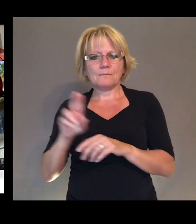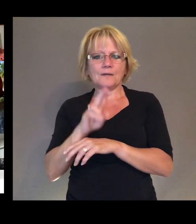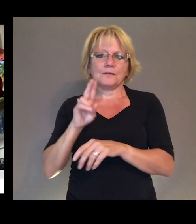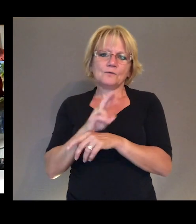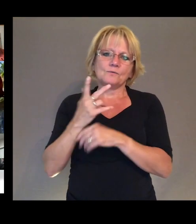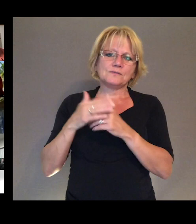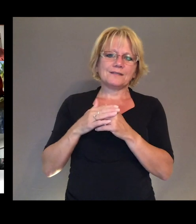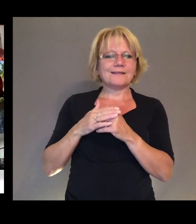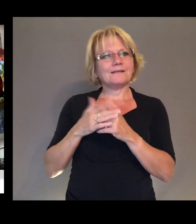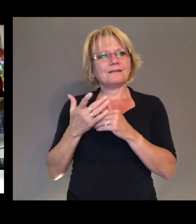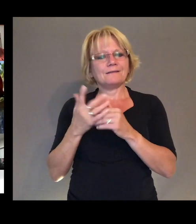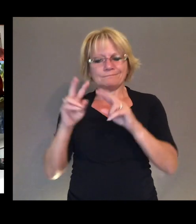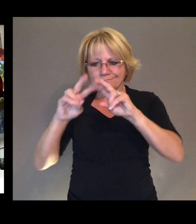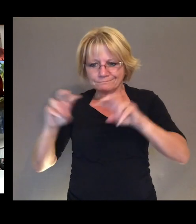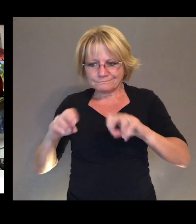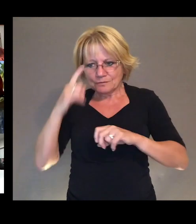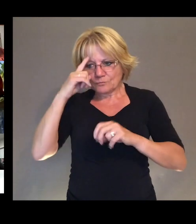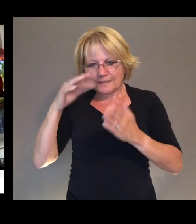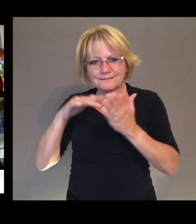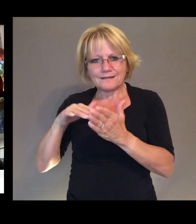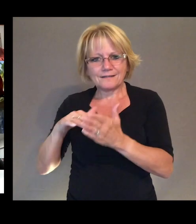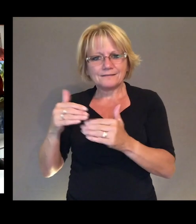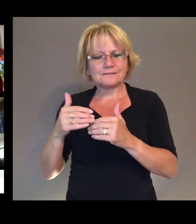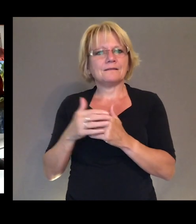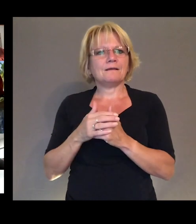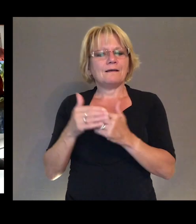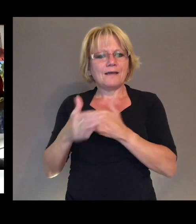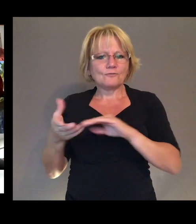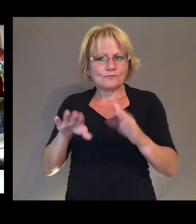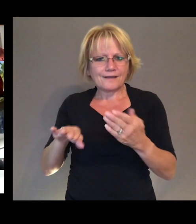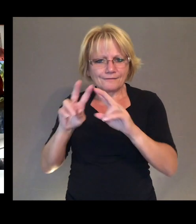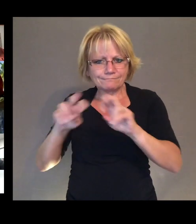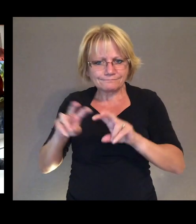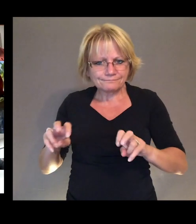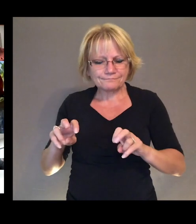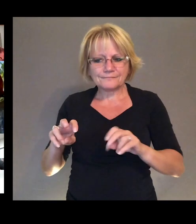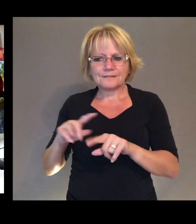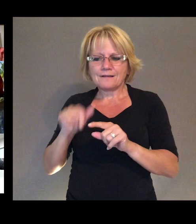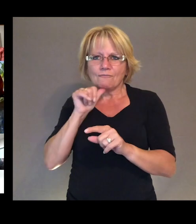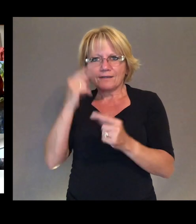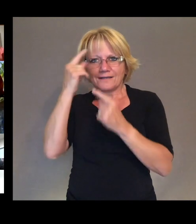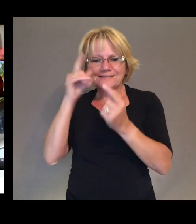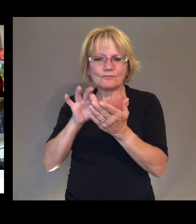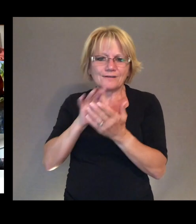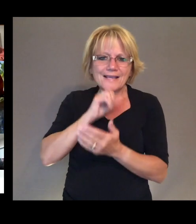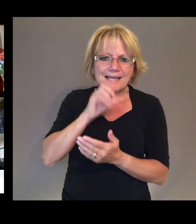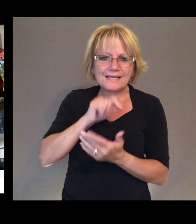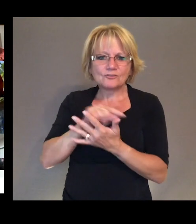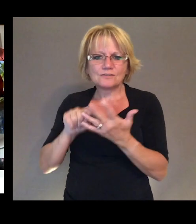where they didn't actually account for, you know, age and all those different factors that's all been debunked.